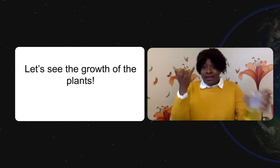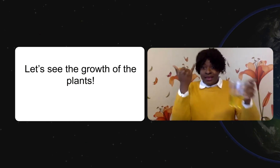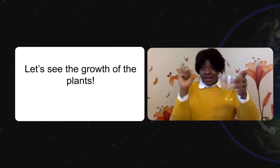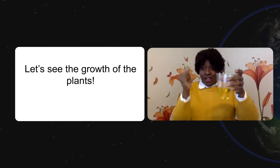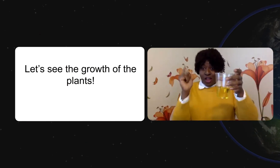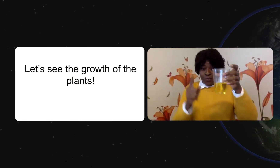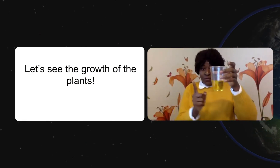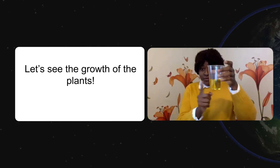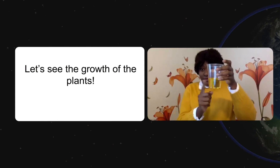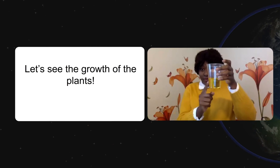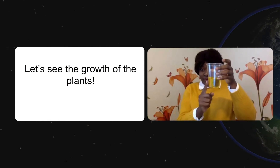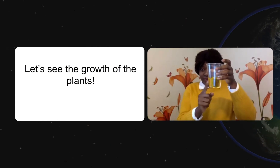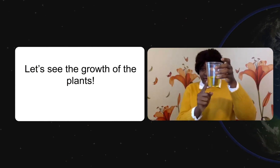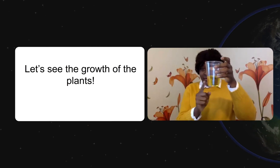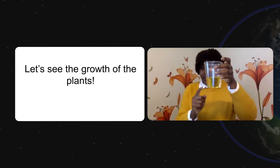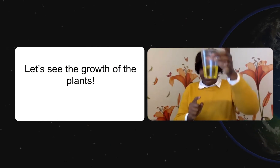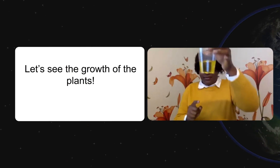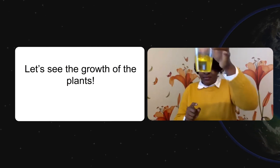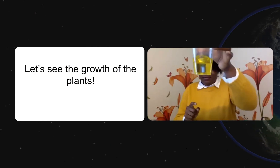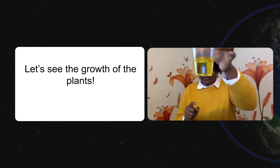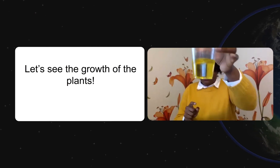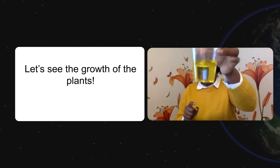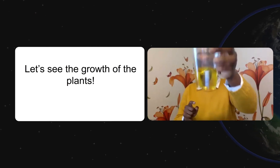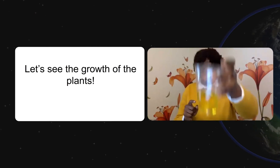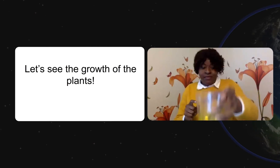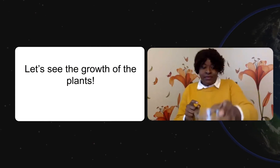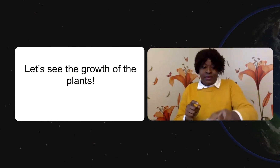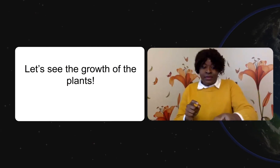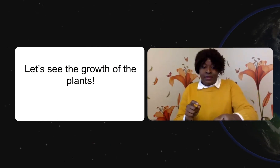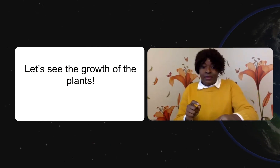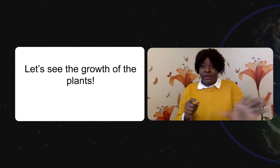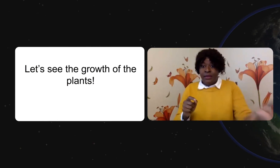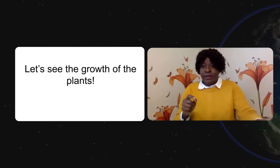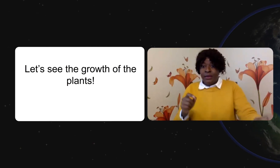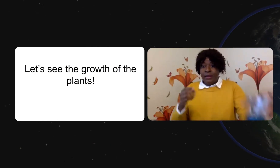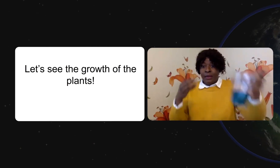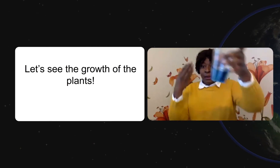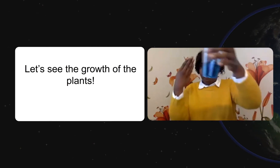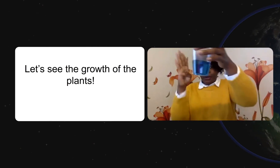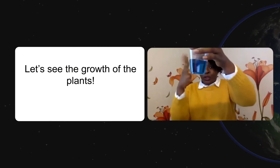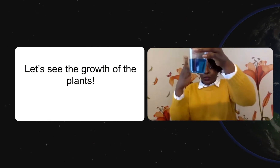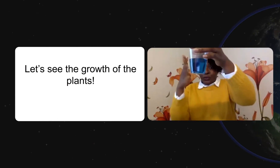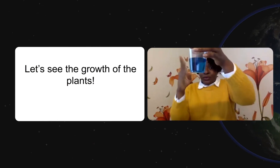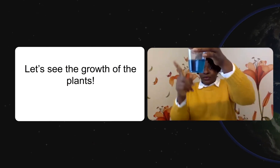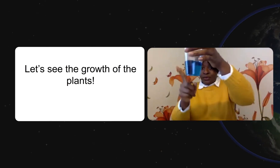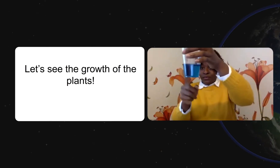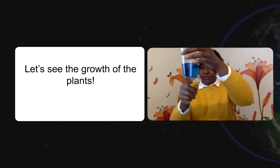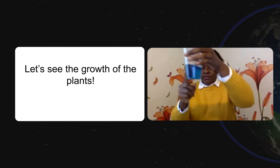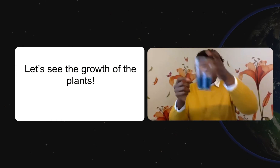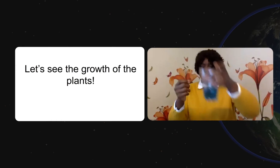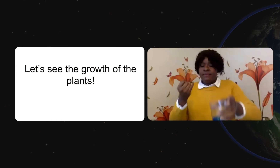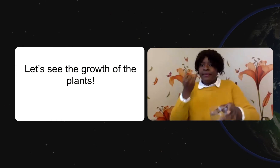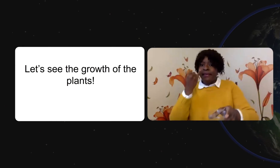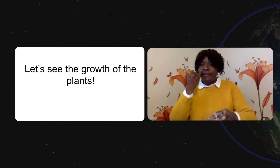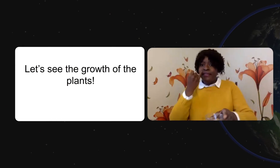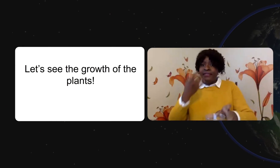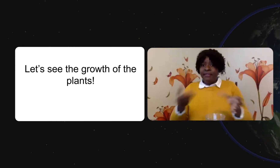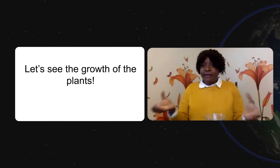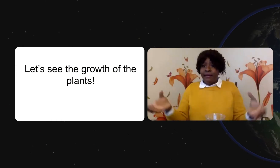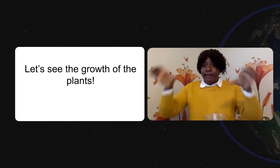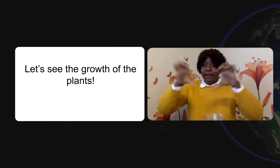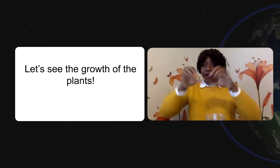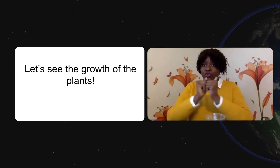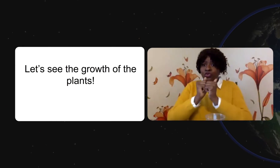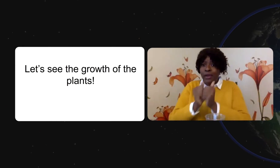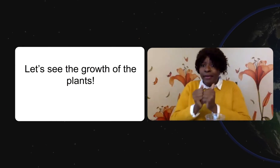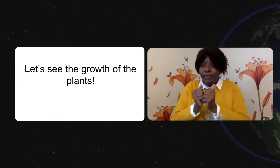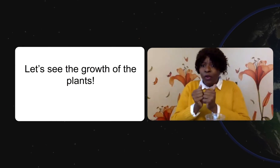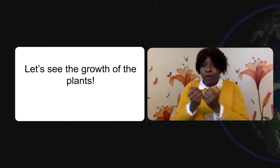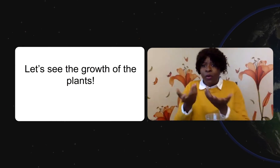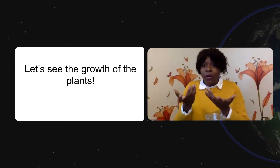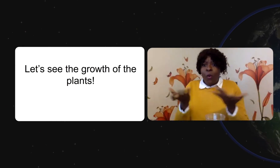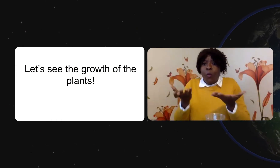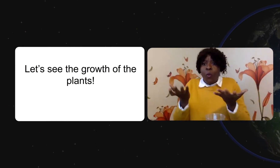I'll mix a blue liquid and a yellow liquid together.